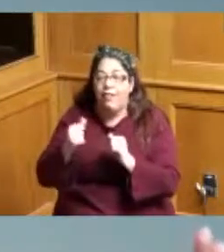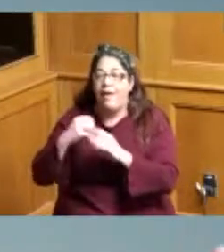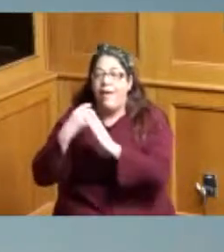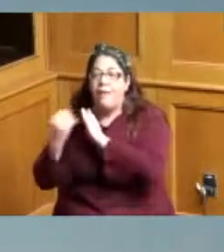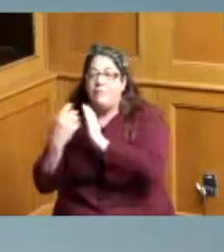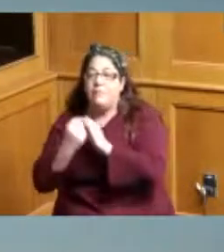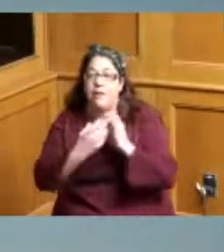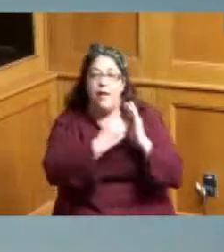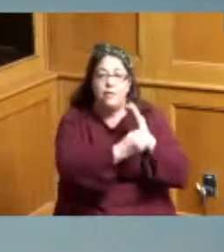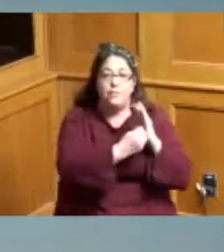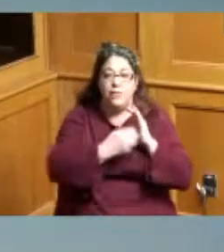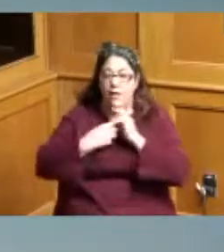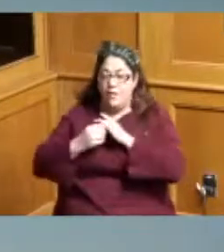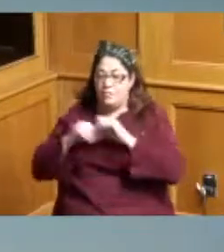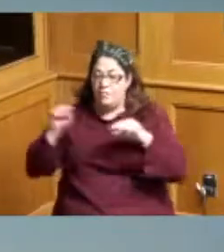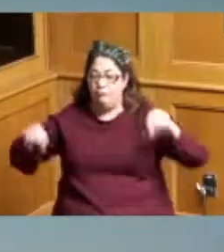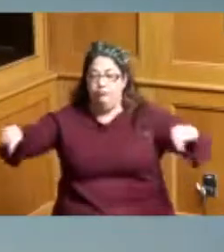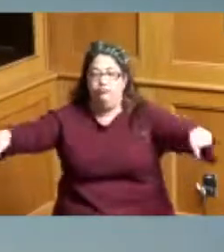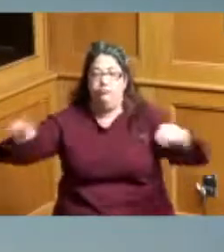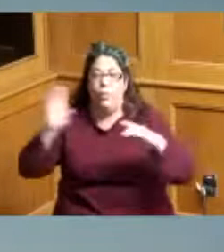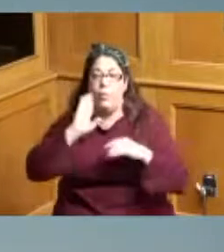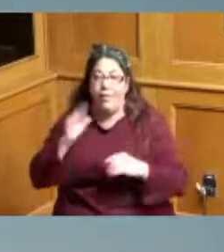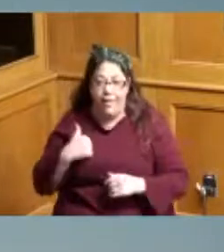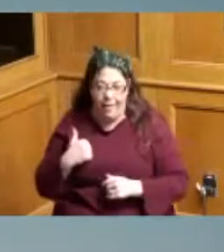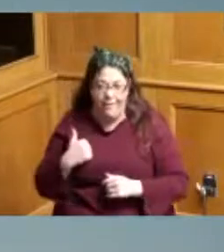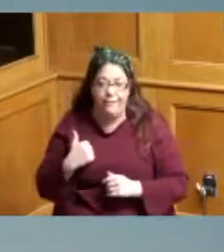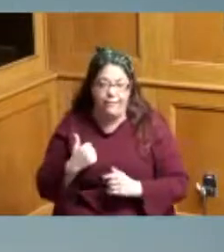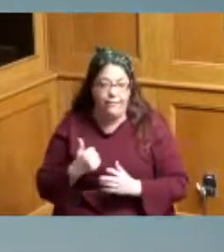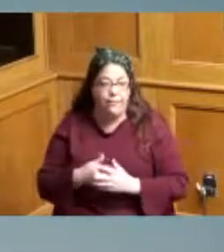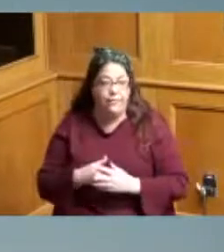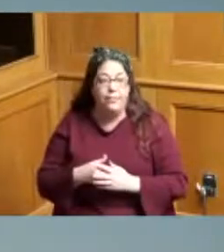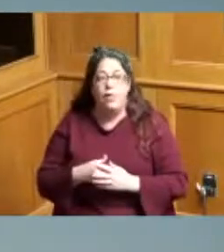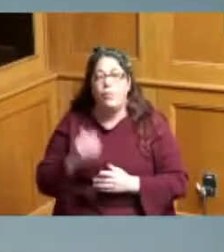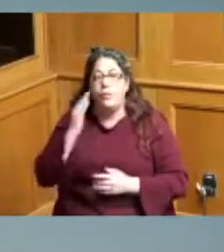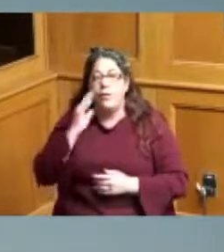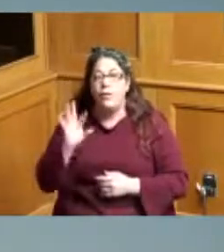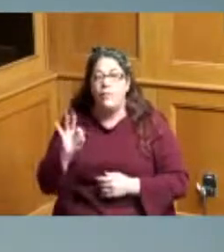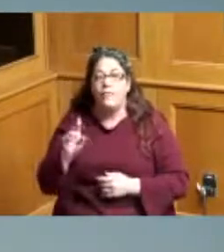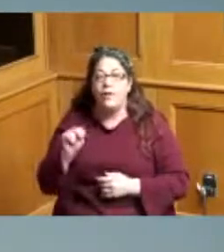to be watch parties or events going on in fountain square we know that there's going to be tailgating